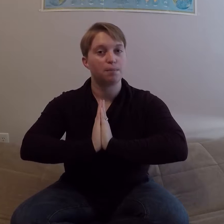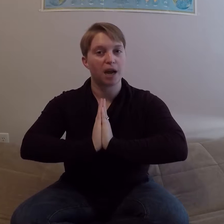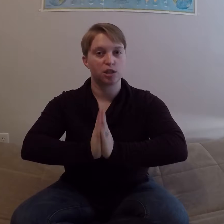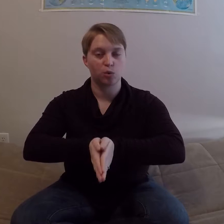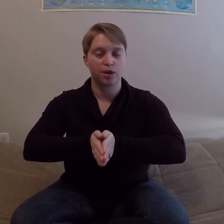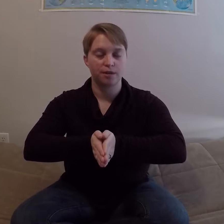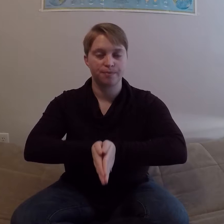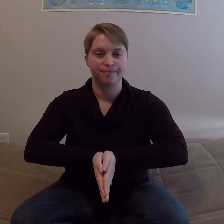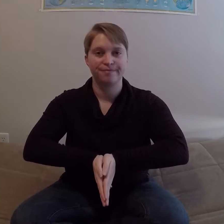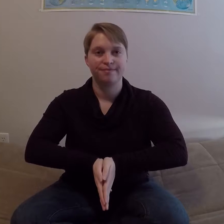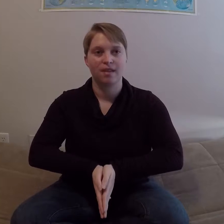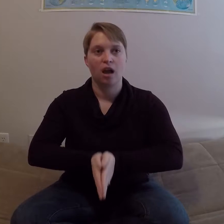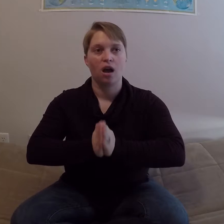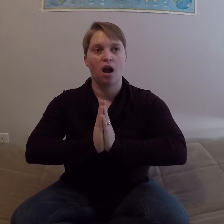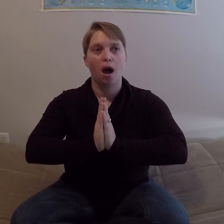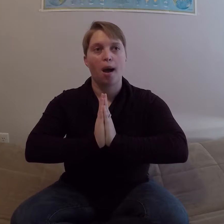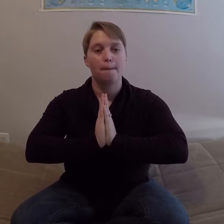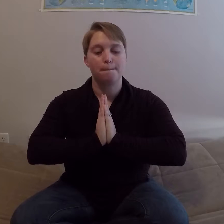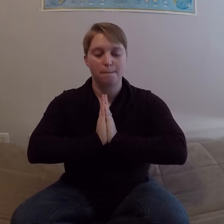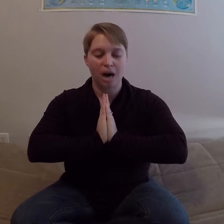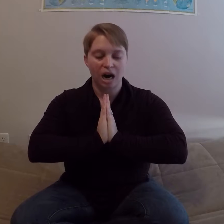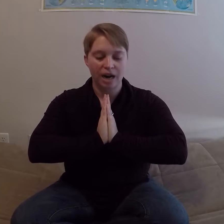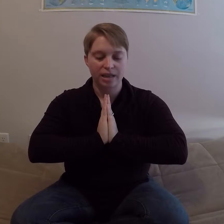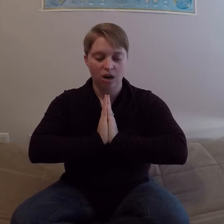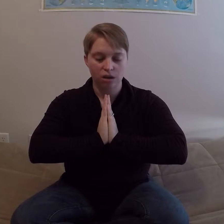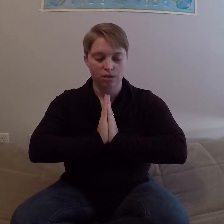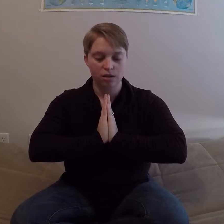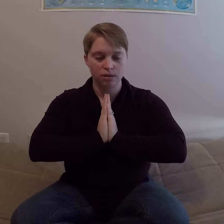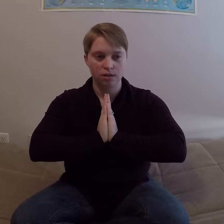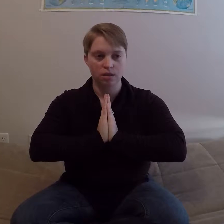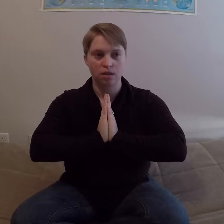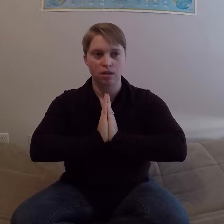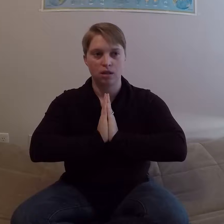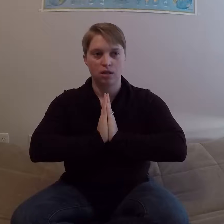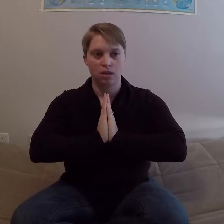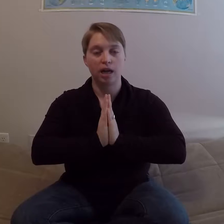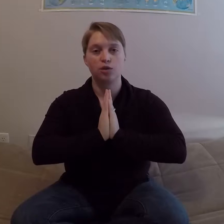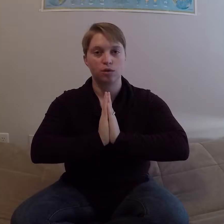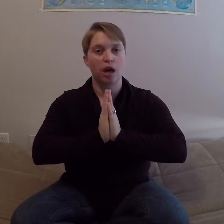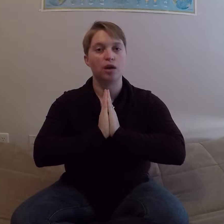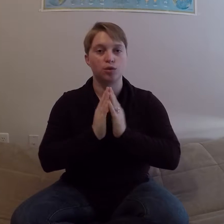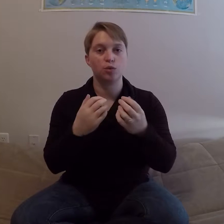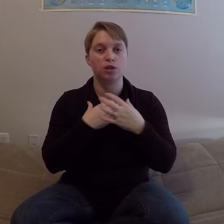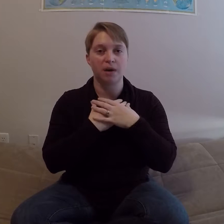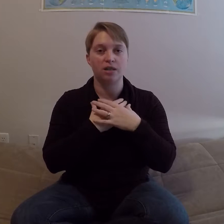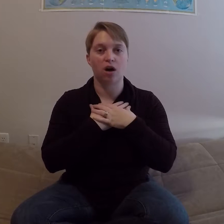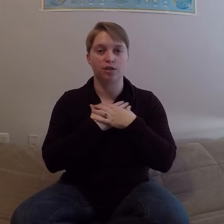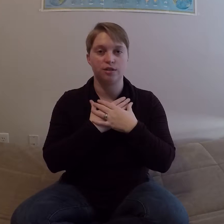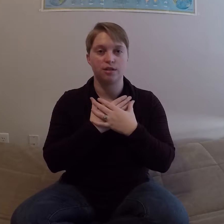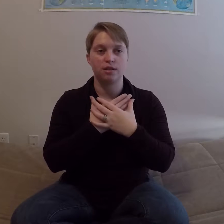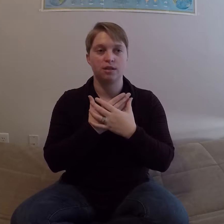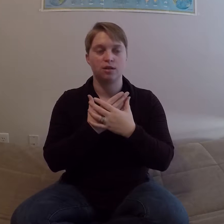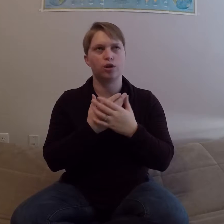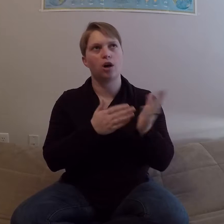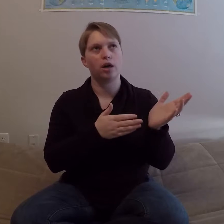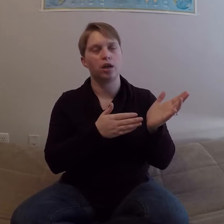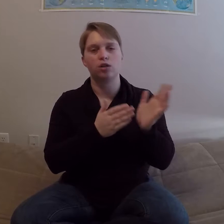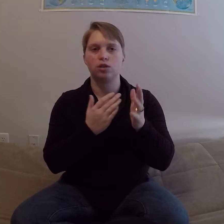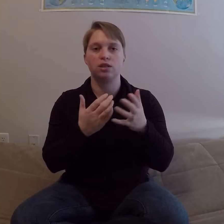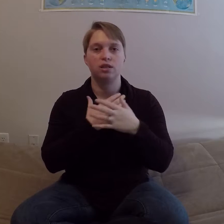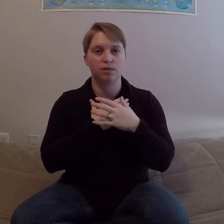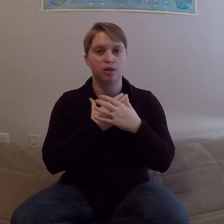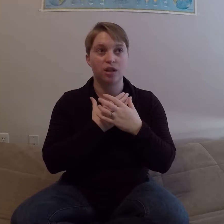my backstory. My doctor. As soon as my doctor, er, audiologist